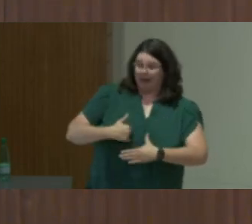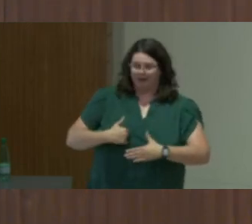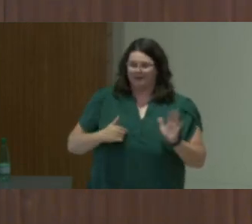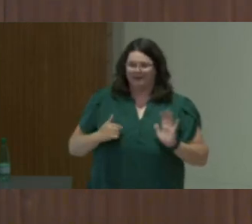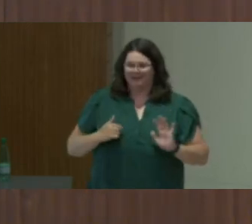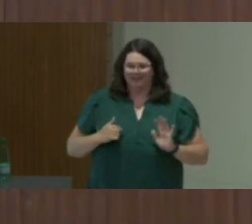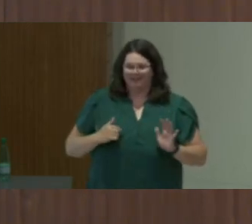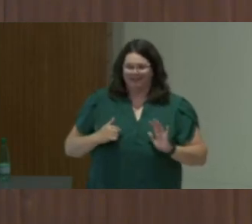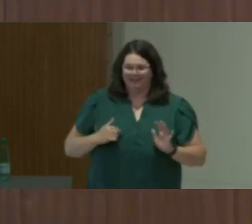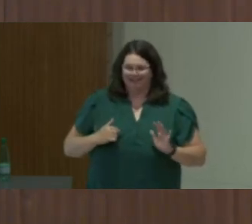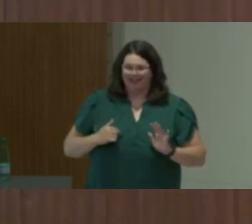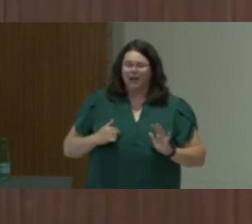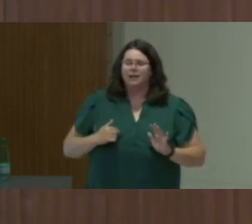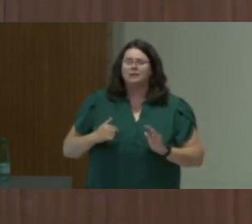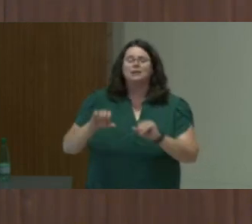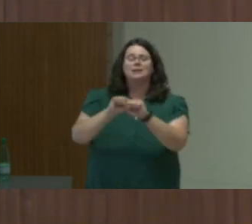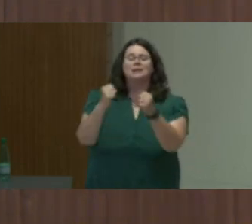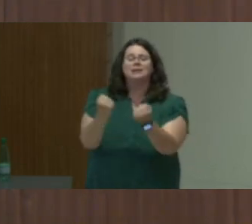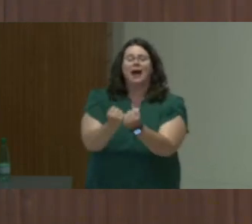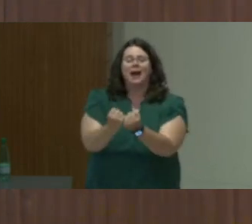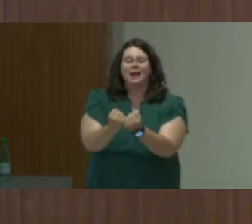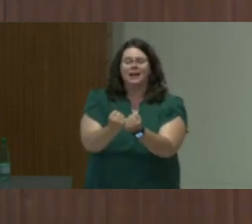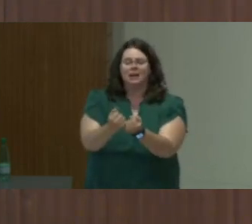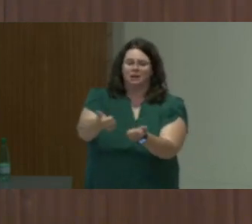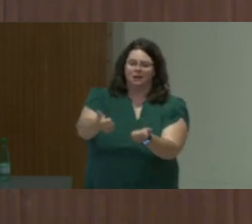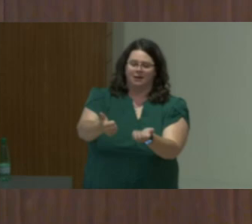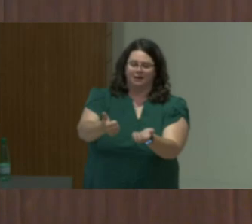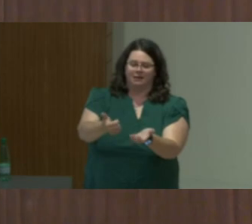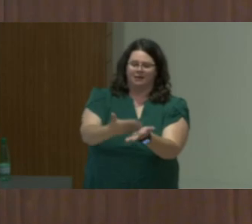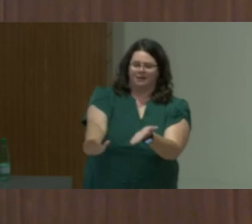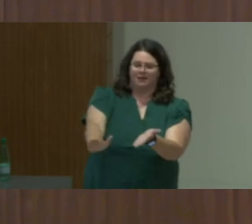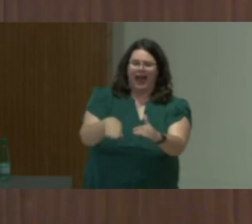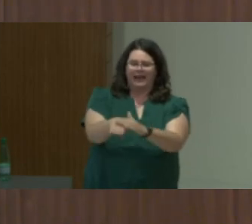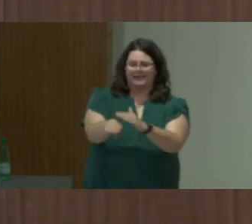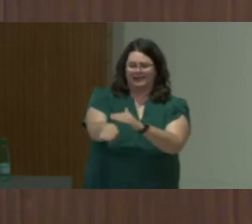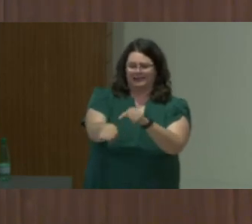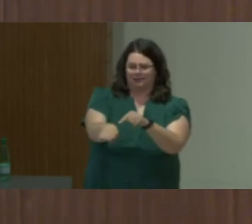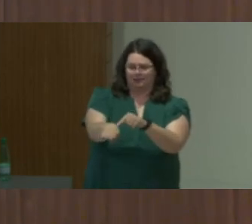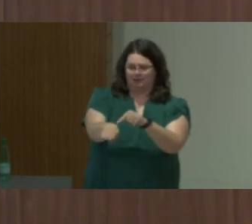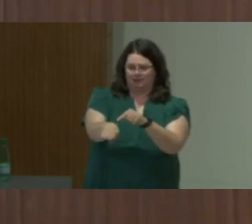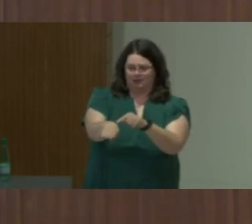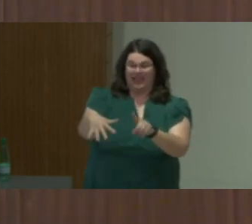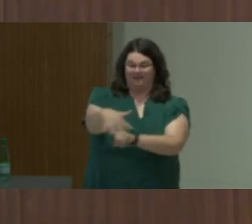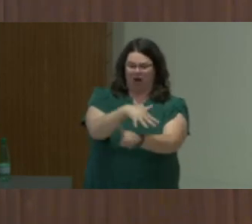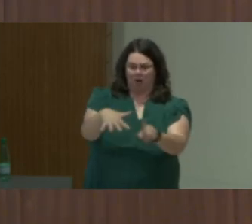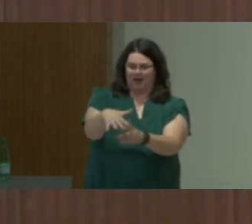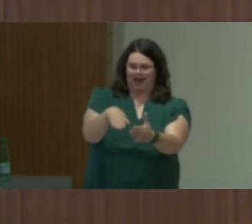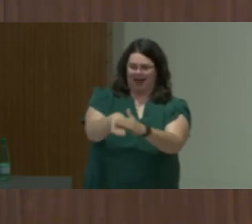but its society's denial of access to people with given impairments. It follows that the power imbalances